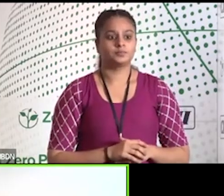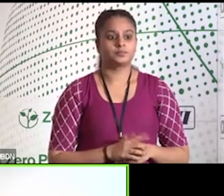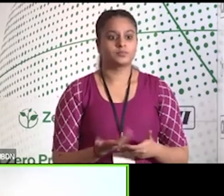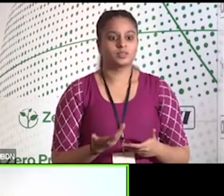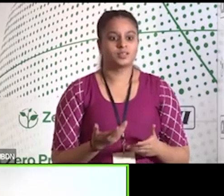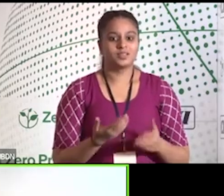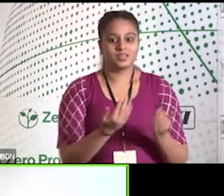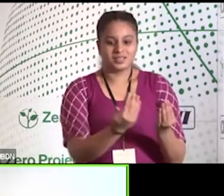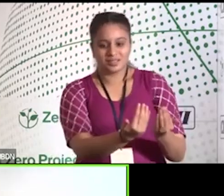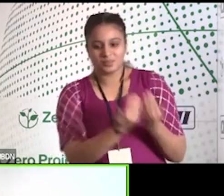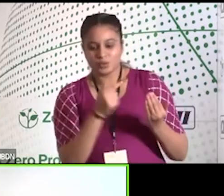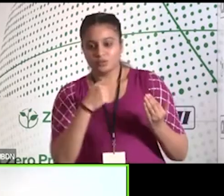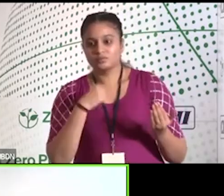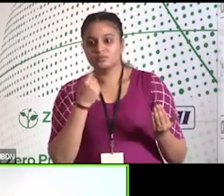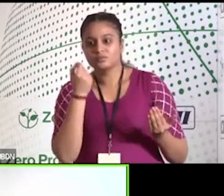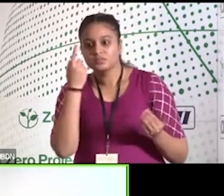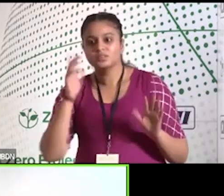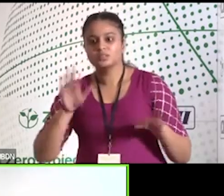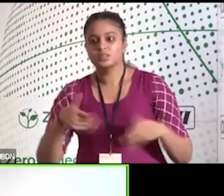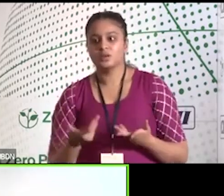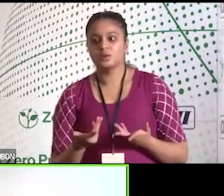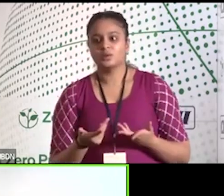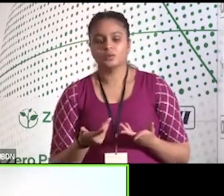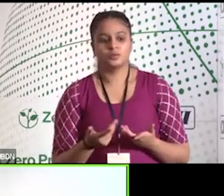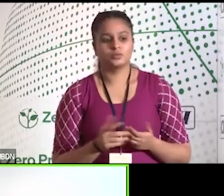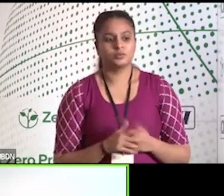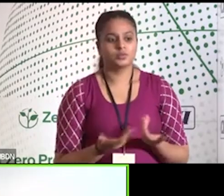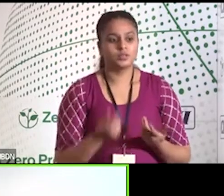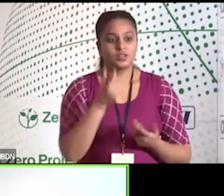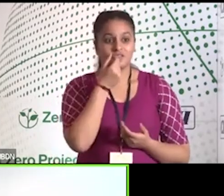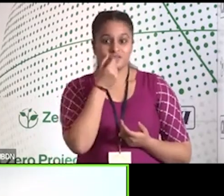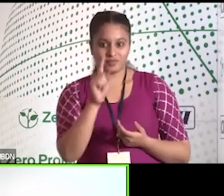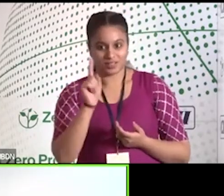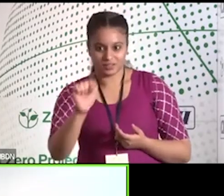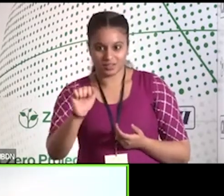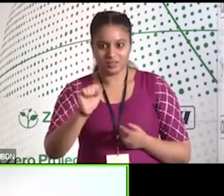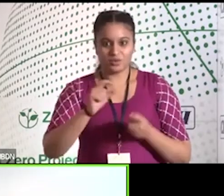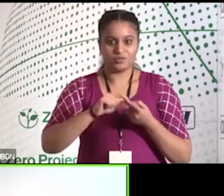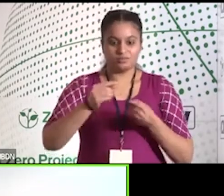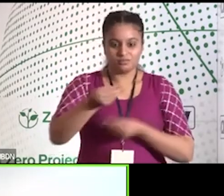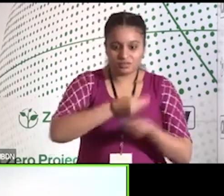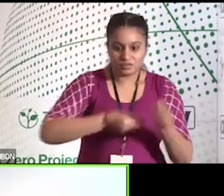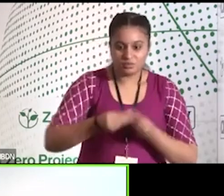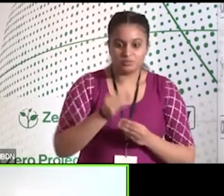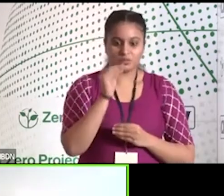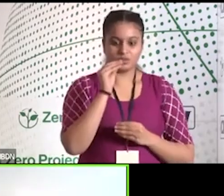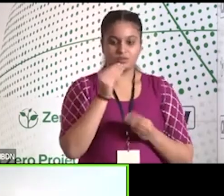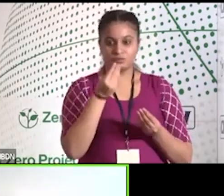because there is always like a father is like economic. I'm giving you food and I'm giving you things.